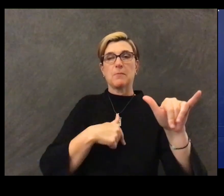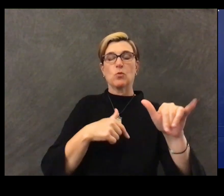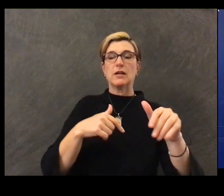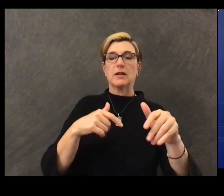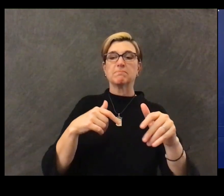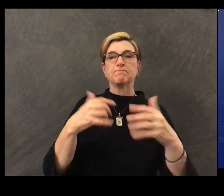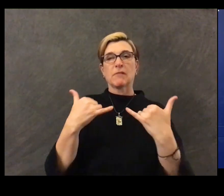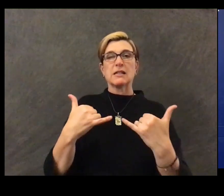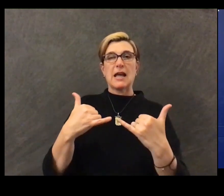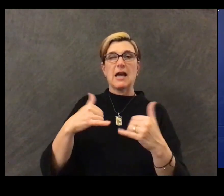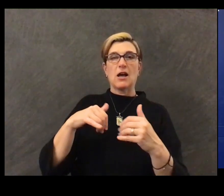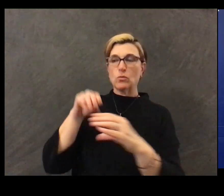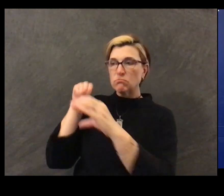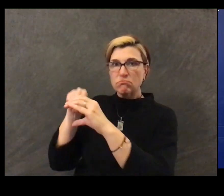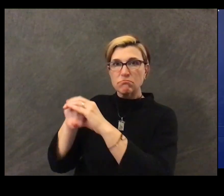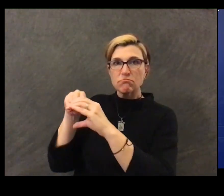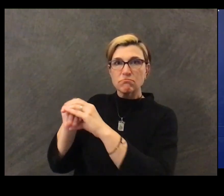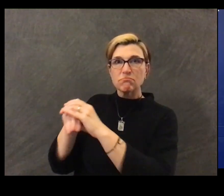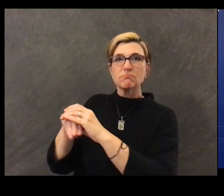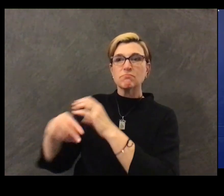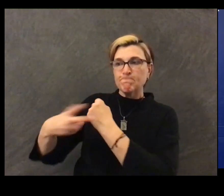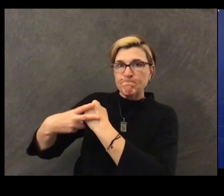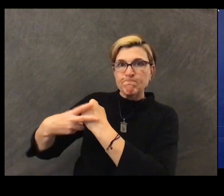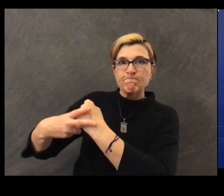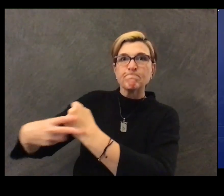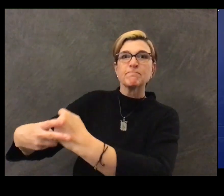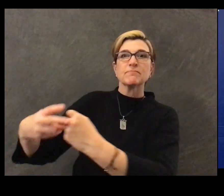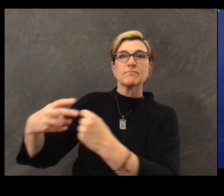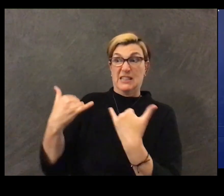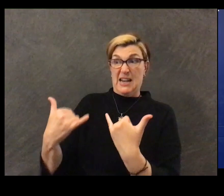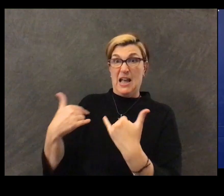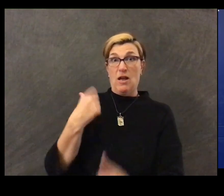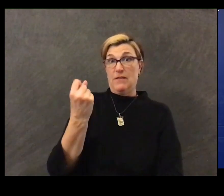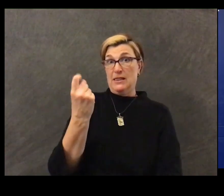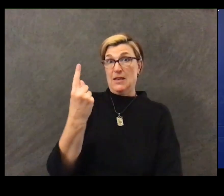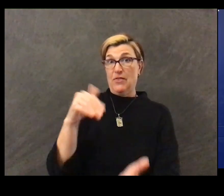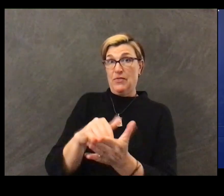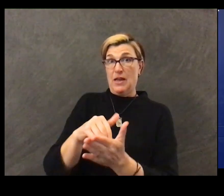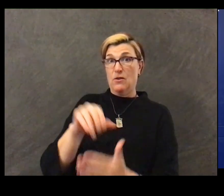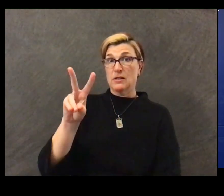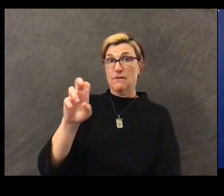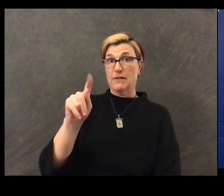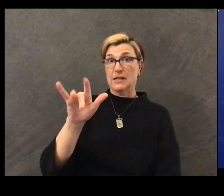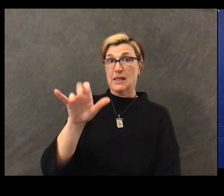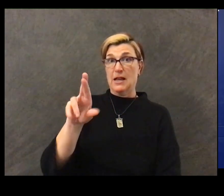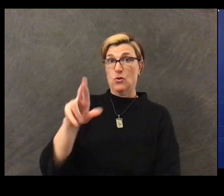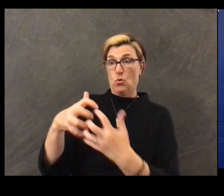it's growing again with ventilators on nearly 11,000 in supply 901 new